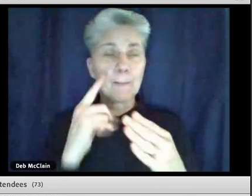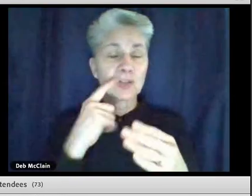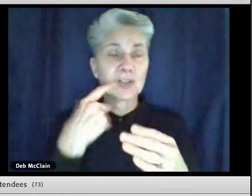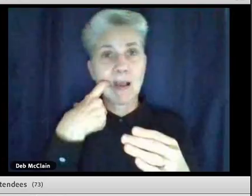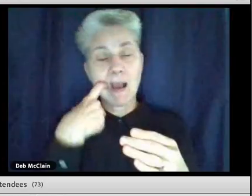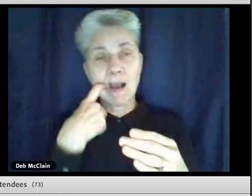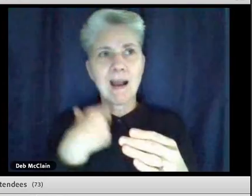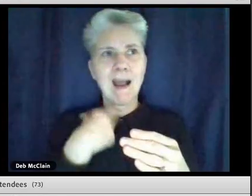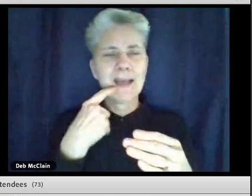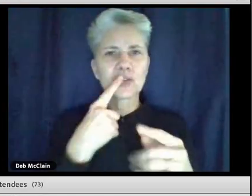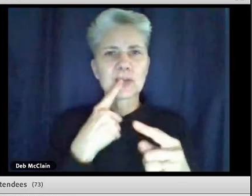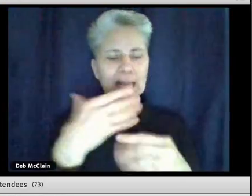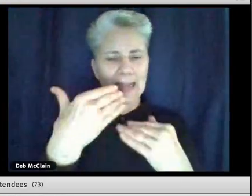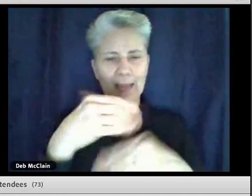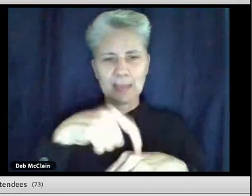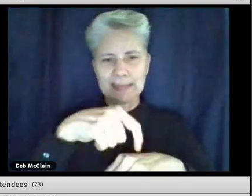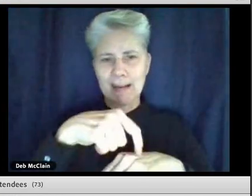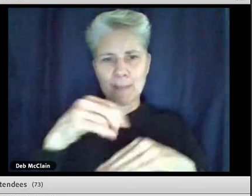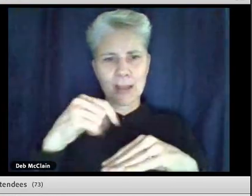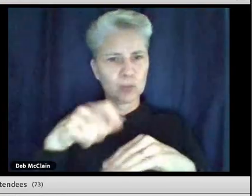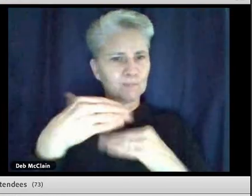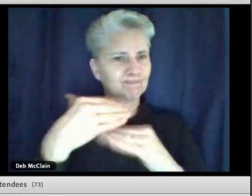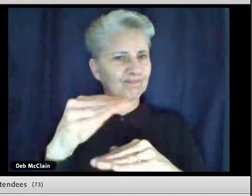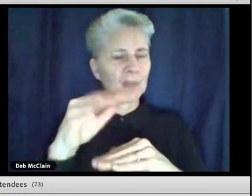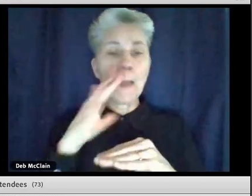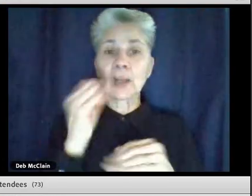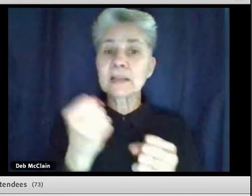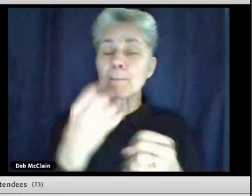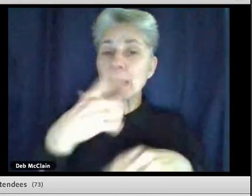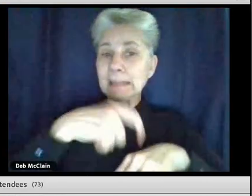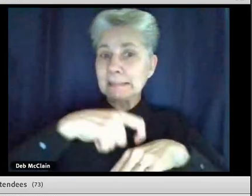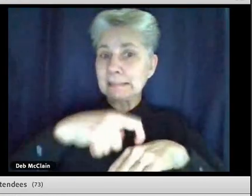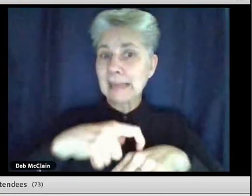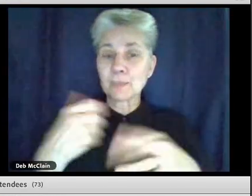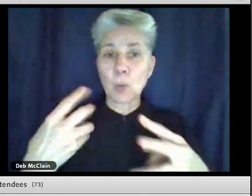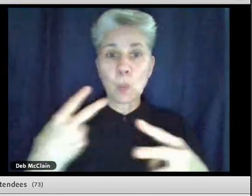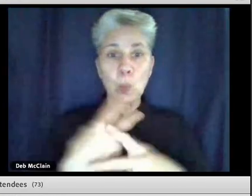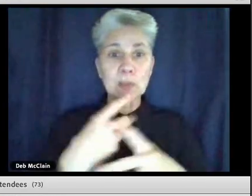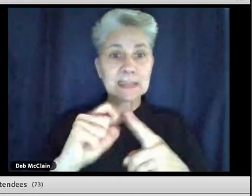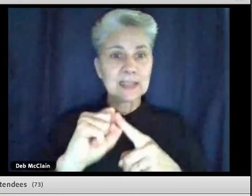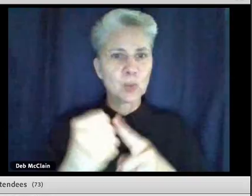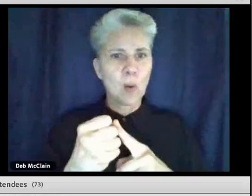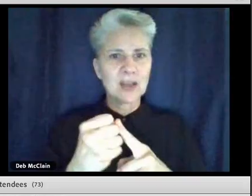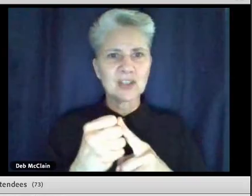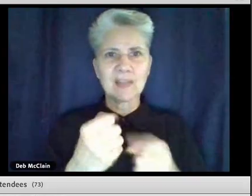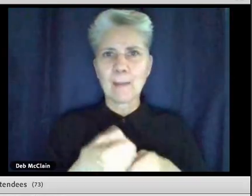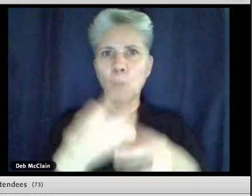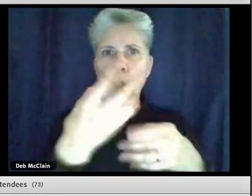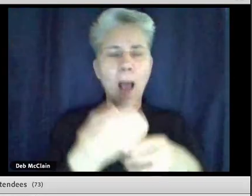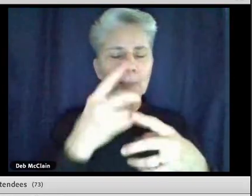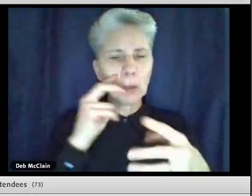Limit your time on social media. Some people are social-media junkies. I had to just kind of limit my time because a lot of times